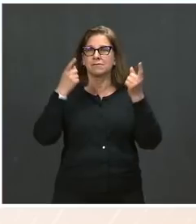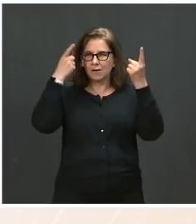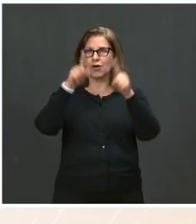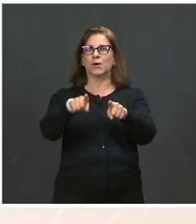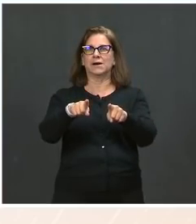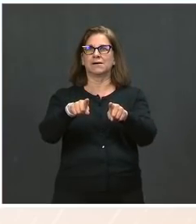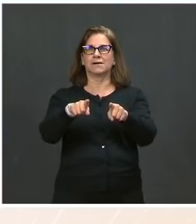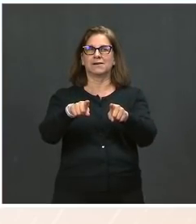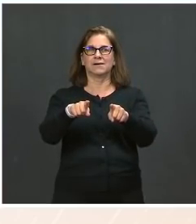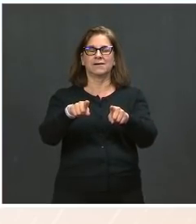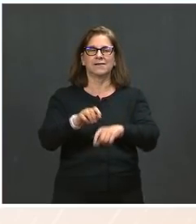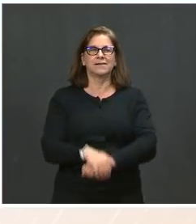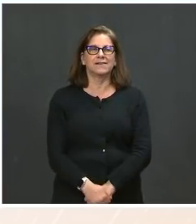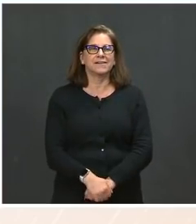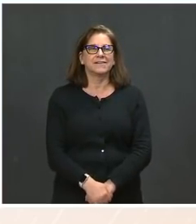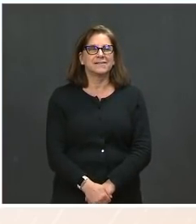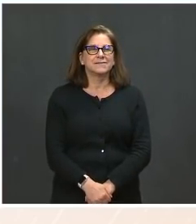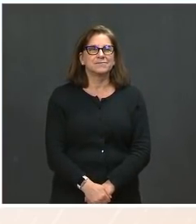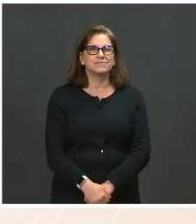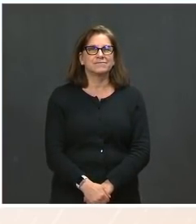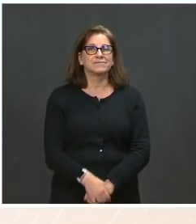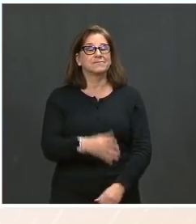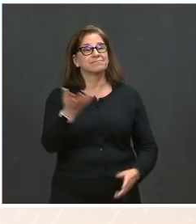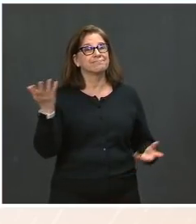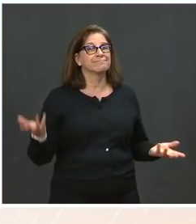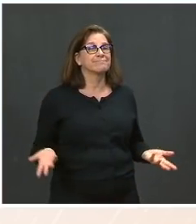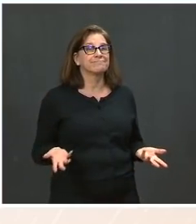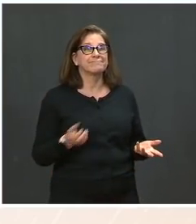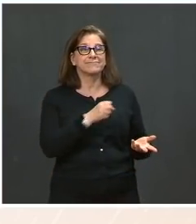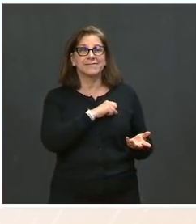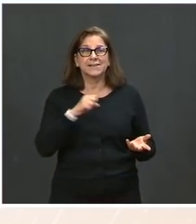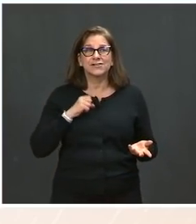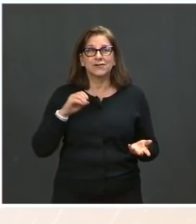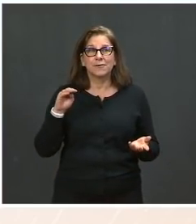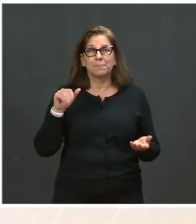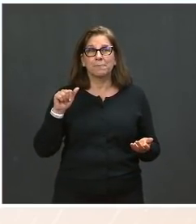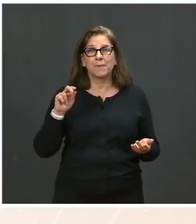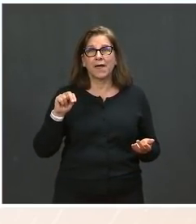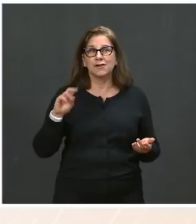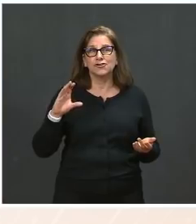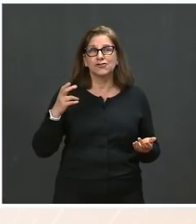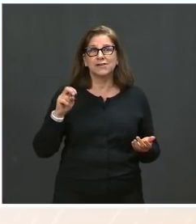those are all lines in -- in Senator Manchin's op- -- opinion piece. Look, the President believes